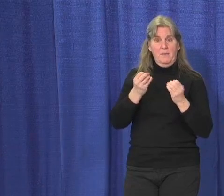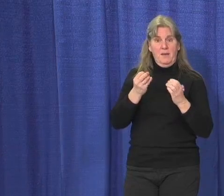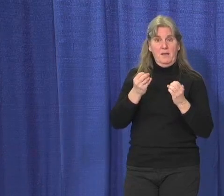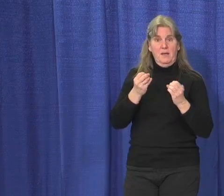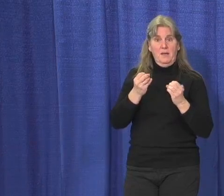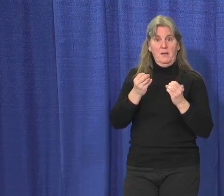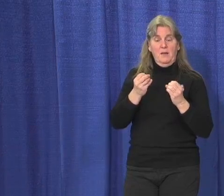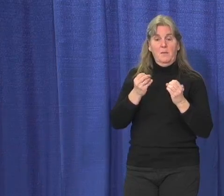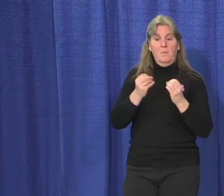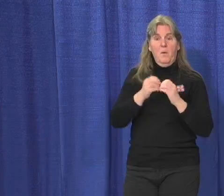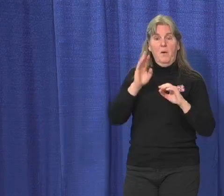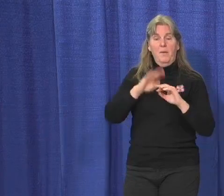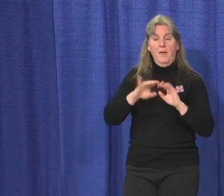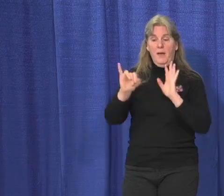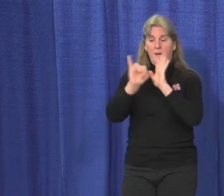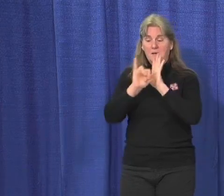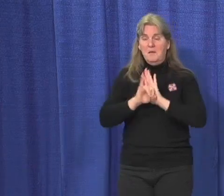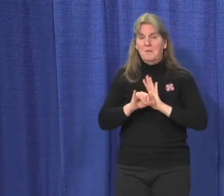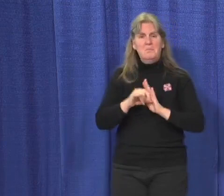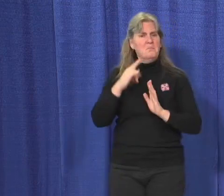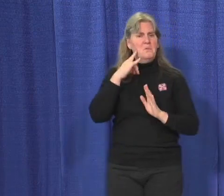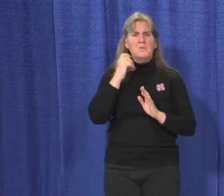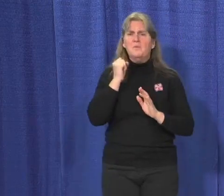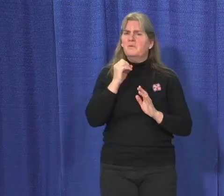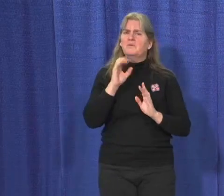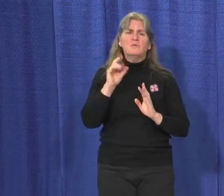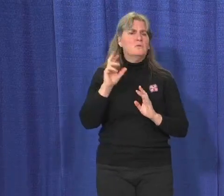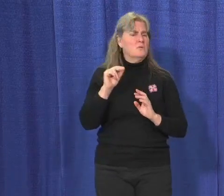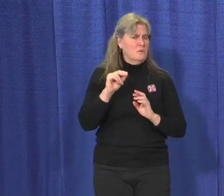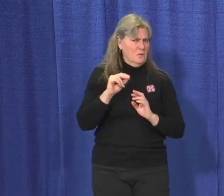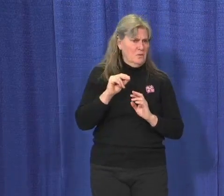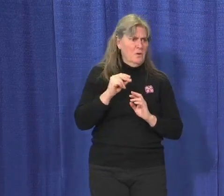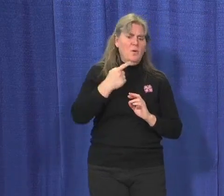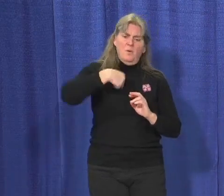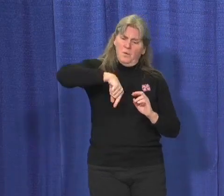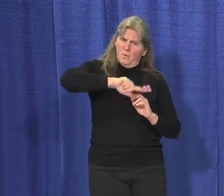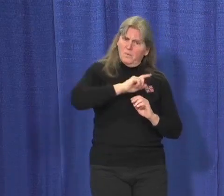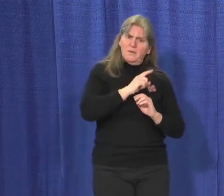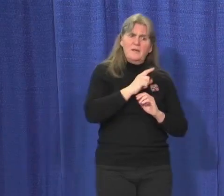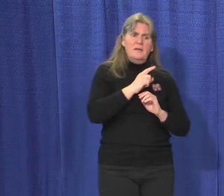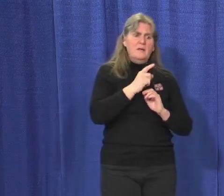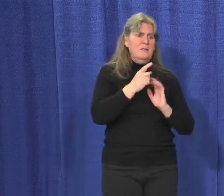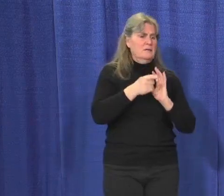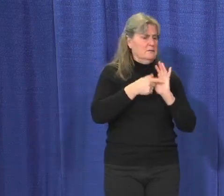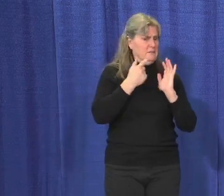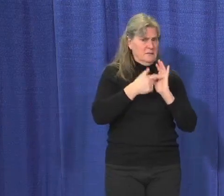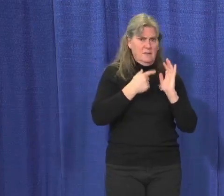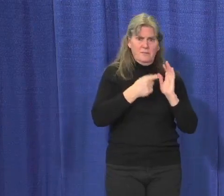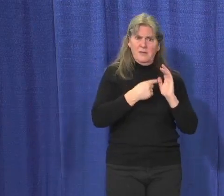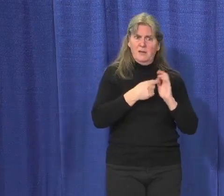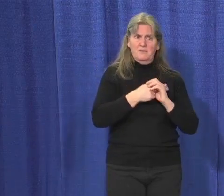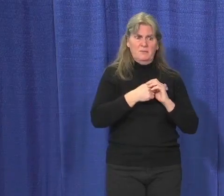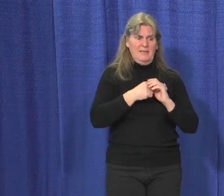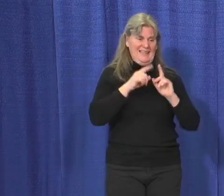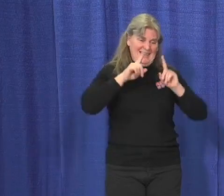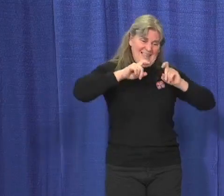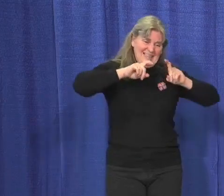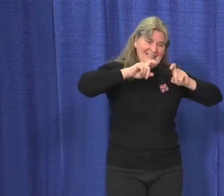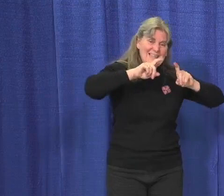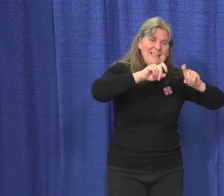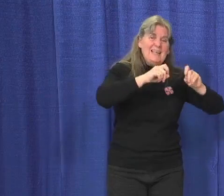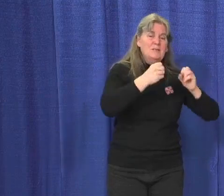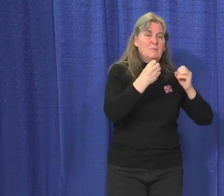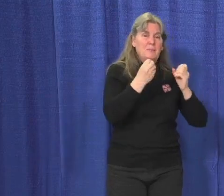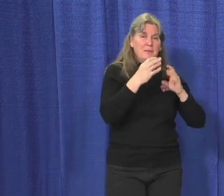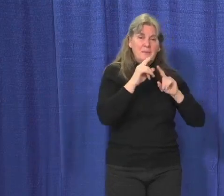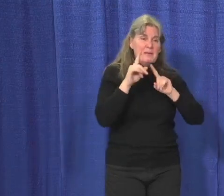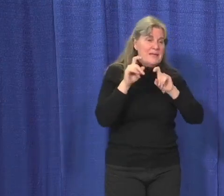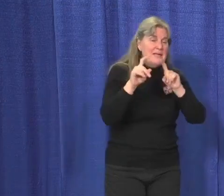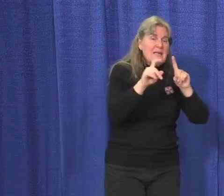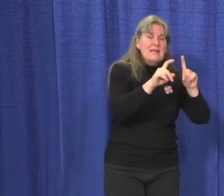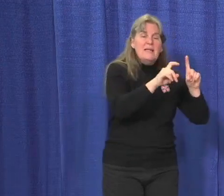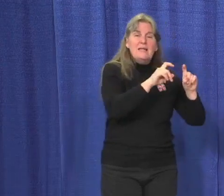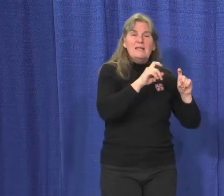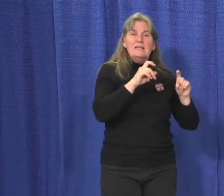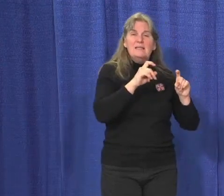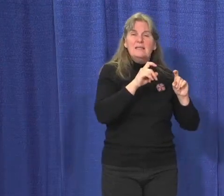activity.